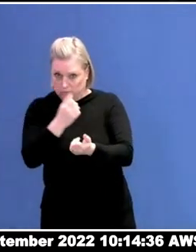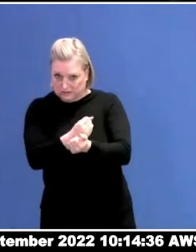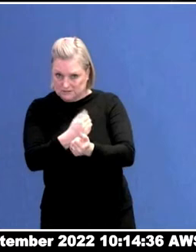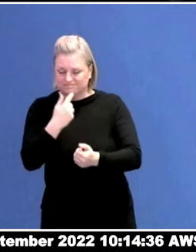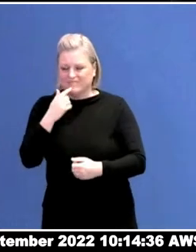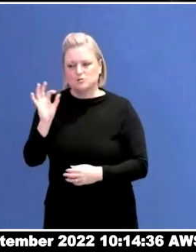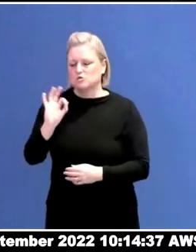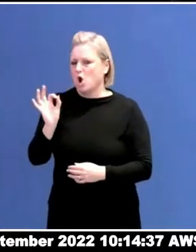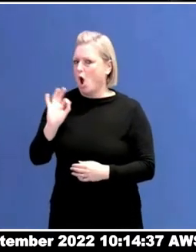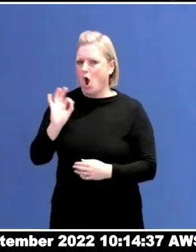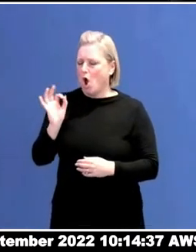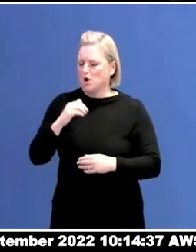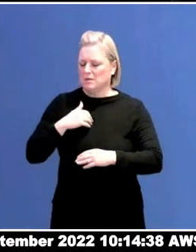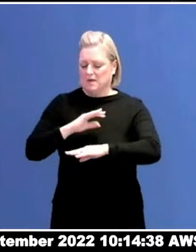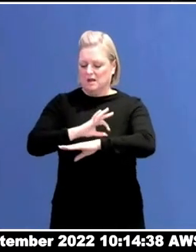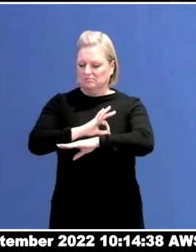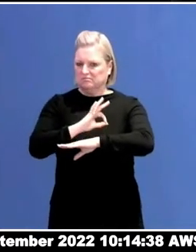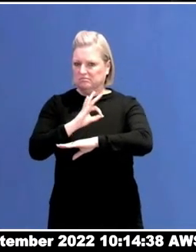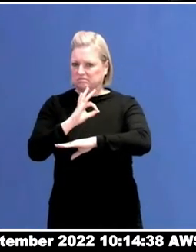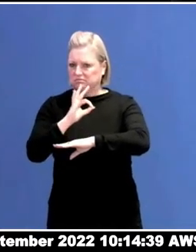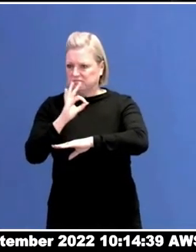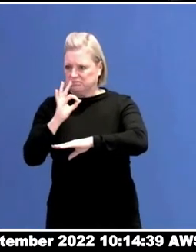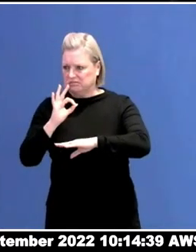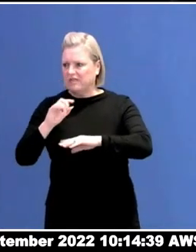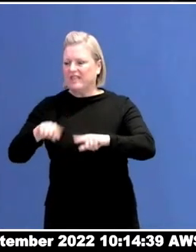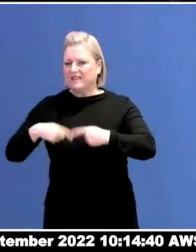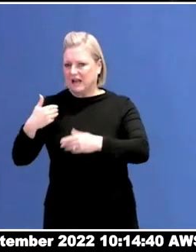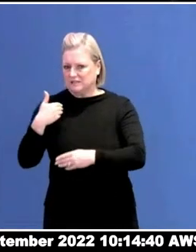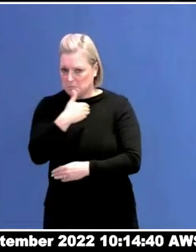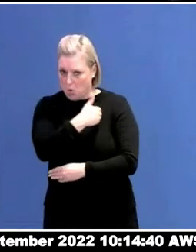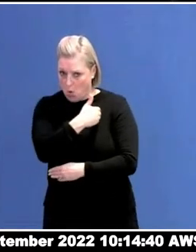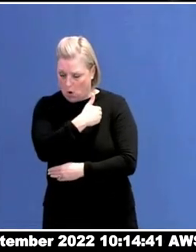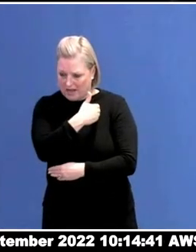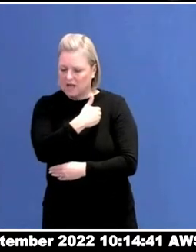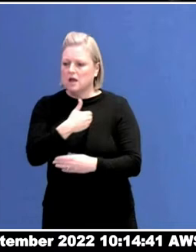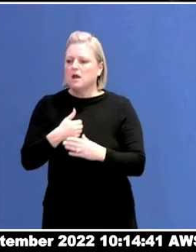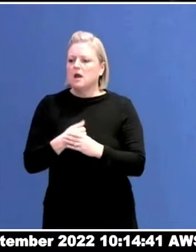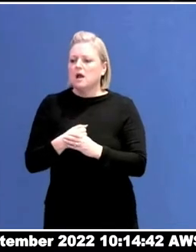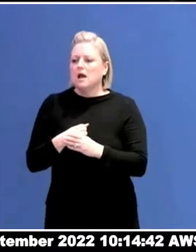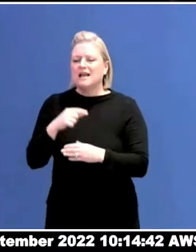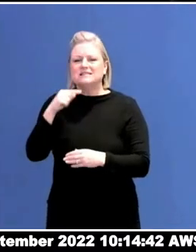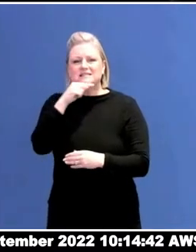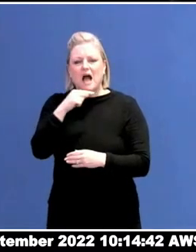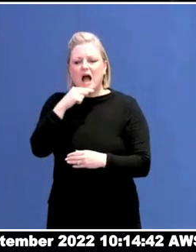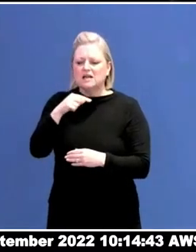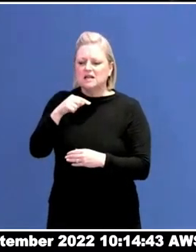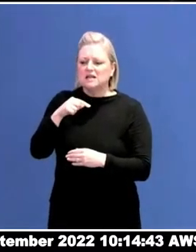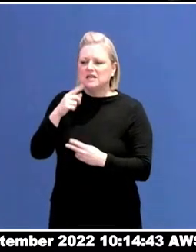It wasn't until the next morning when he went for a - to medical, I think it may have